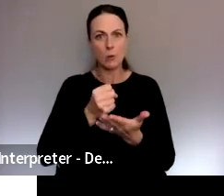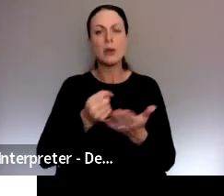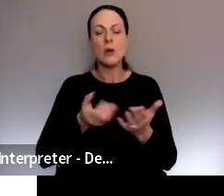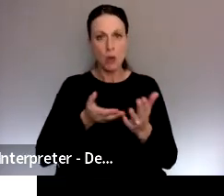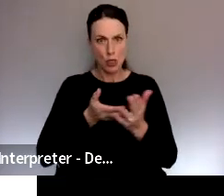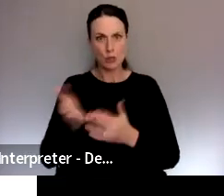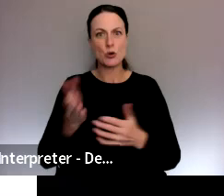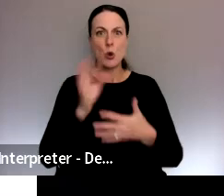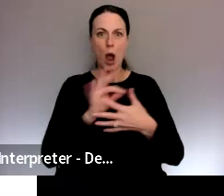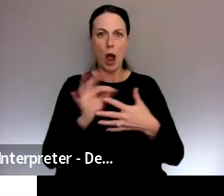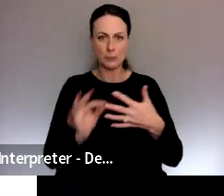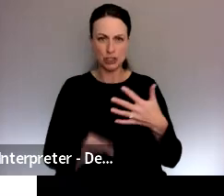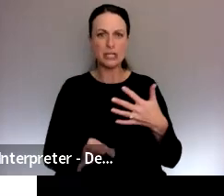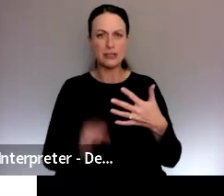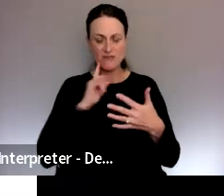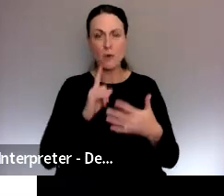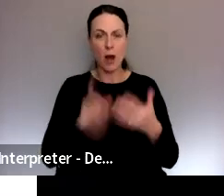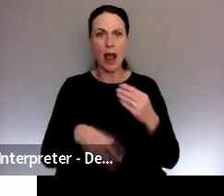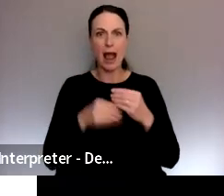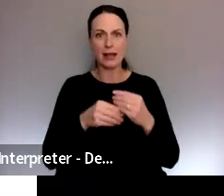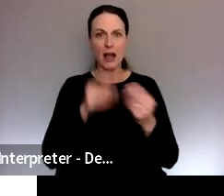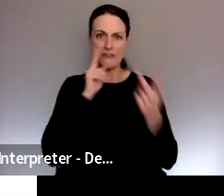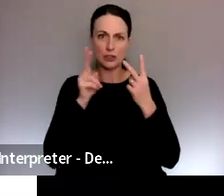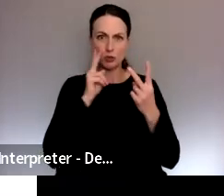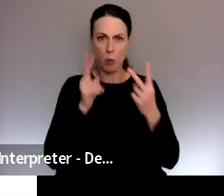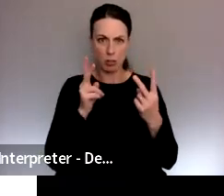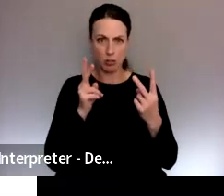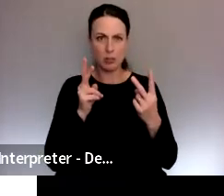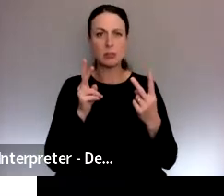through the option for adding a visual